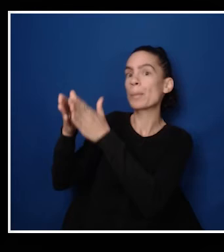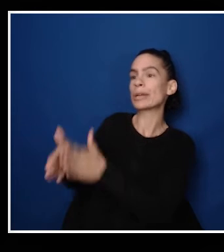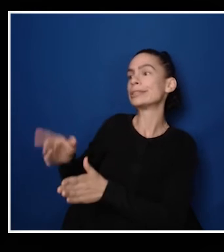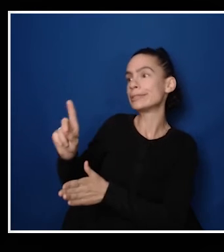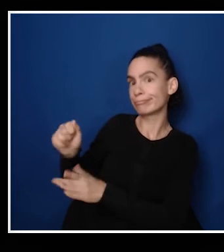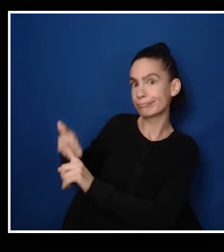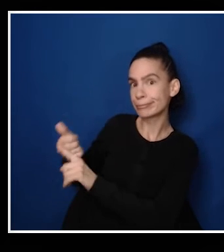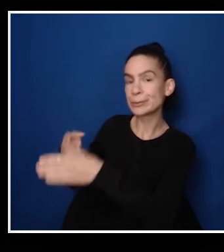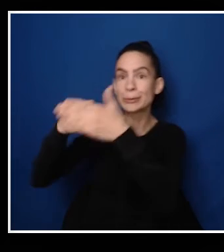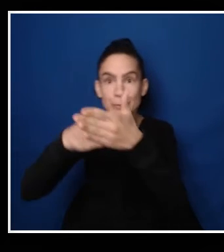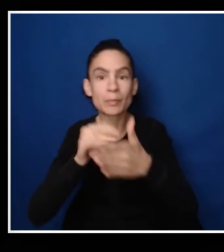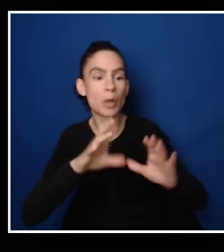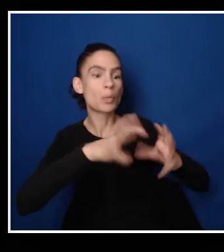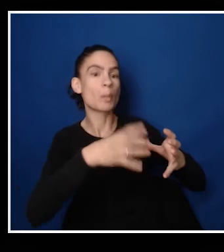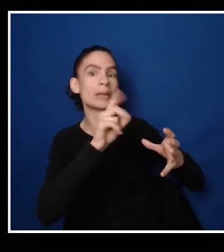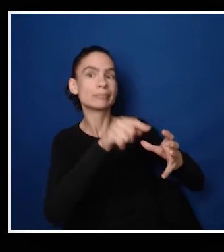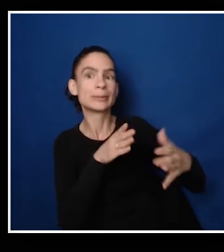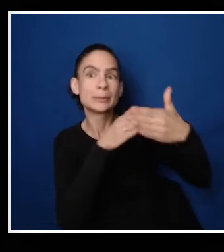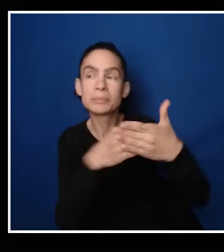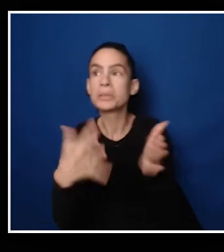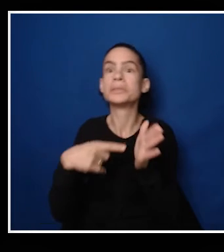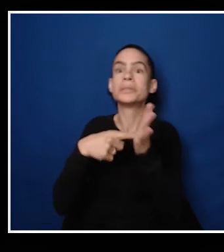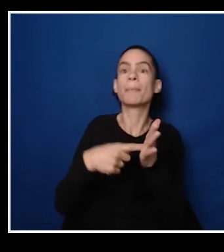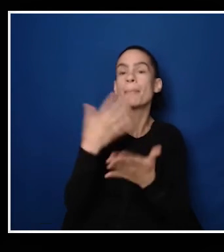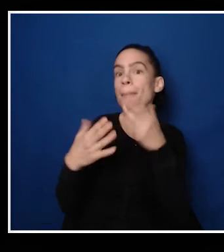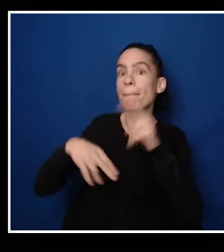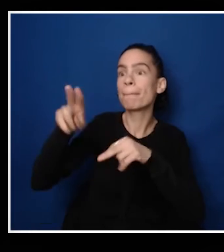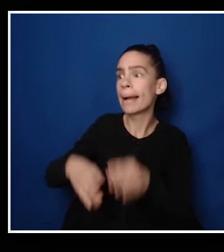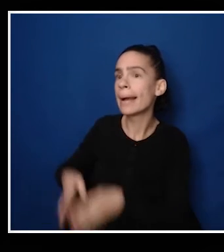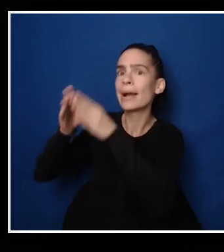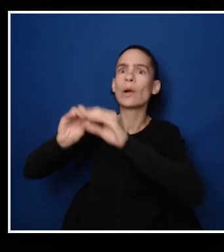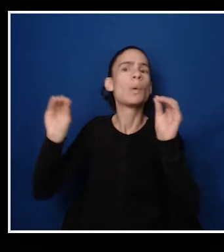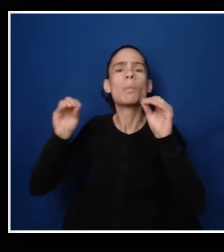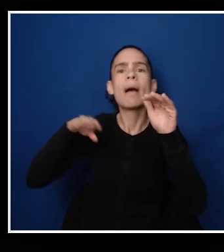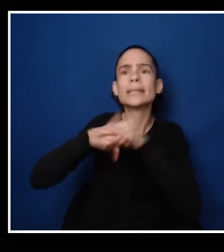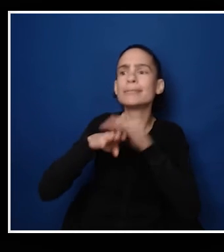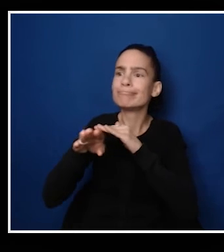These lawsuits might be for an individual with a disability, or a group of people with disabilities. For example,